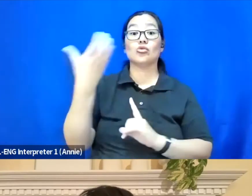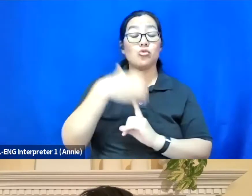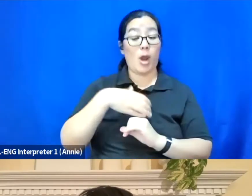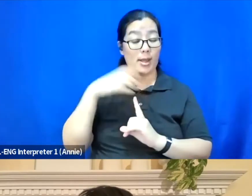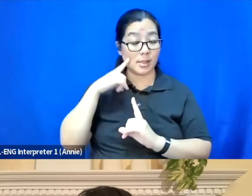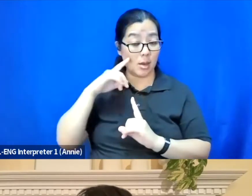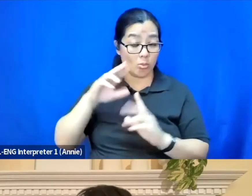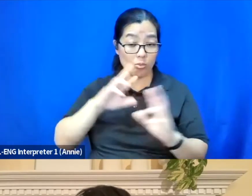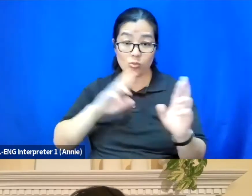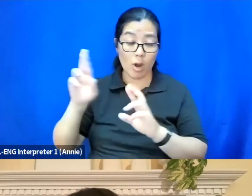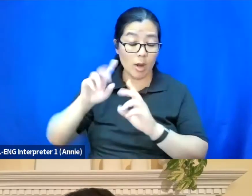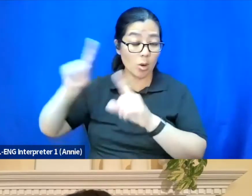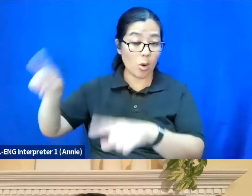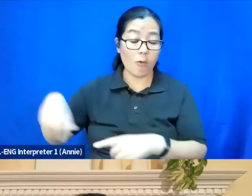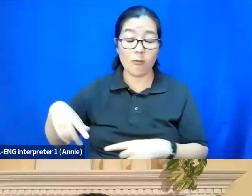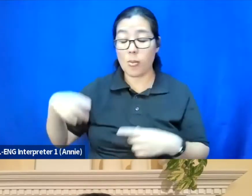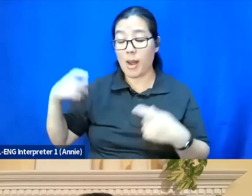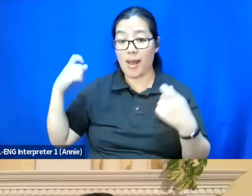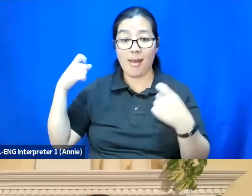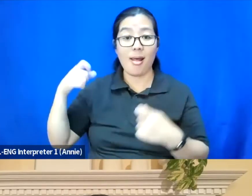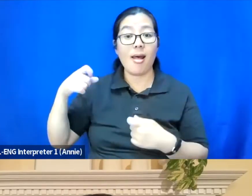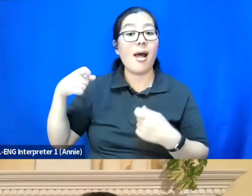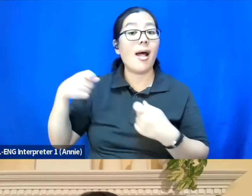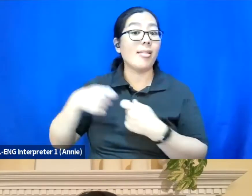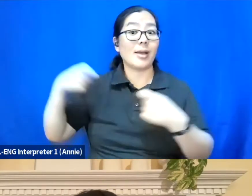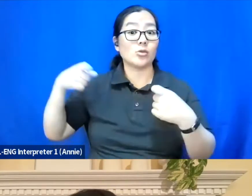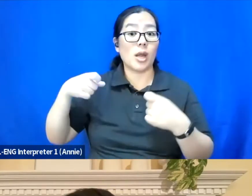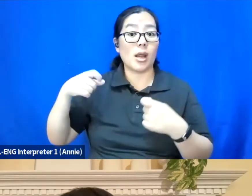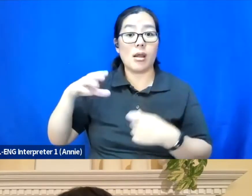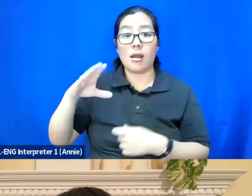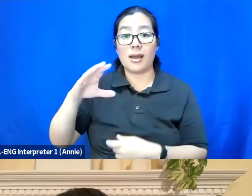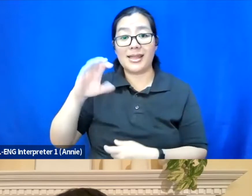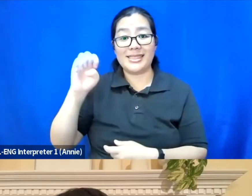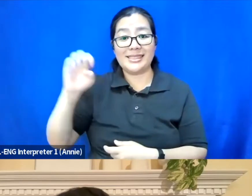Yes. And -- and, Esme, I -- what's coming to my mind, too, especially when you talk